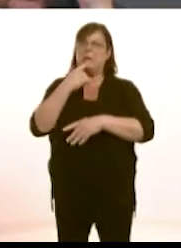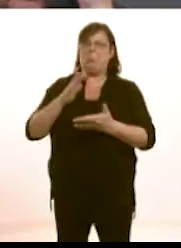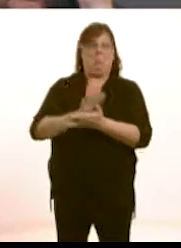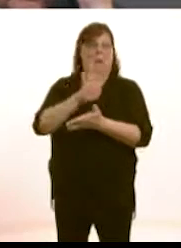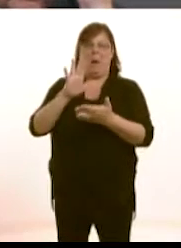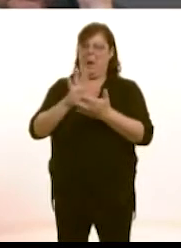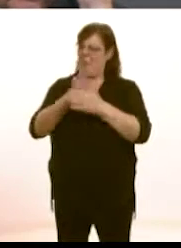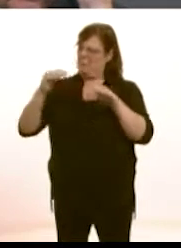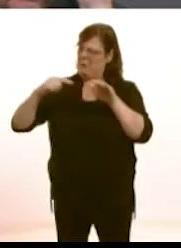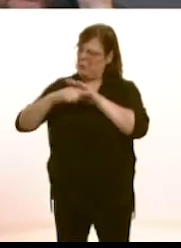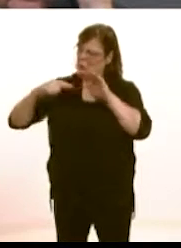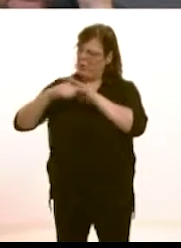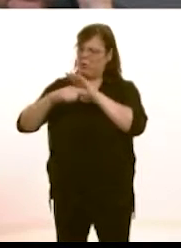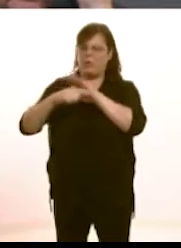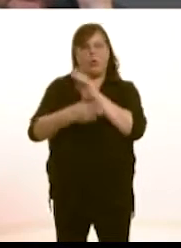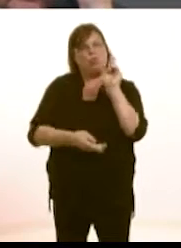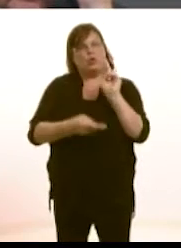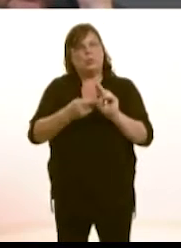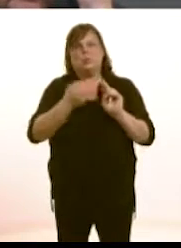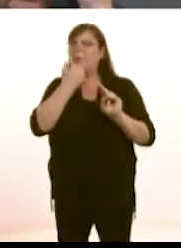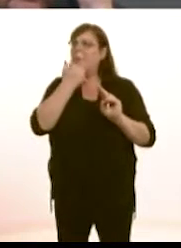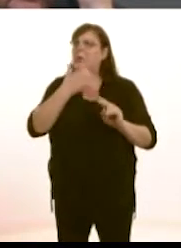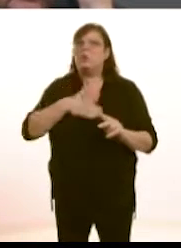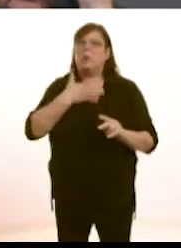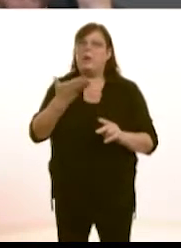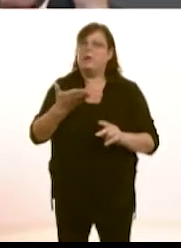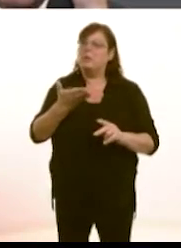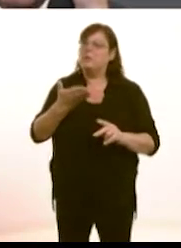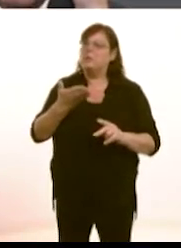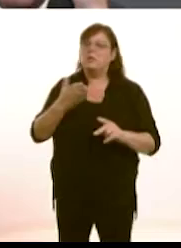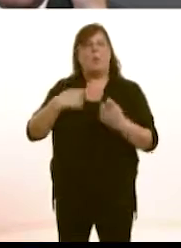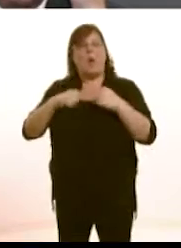Mr Corbynís aides apparently said that itís not an objective to reduce immigration and